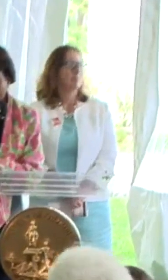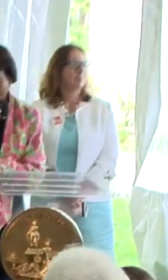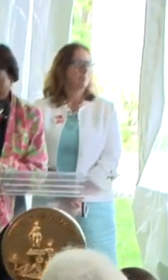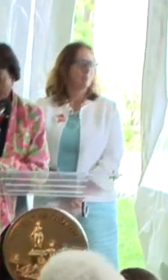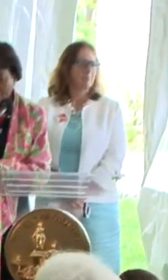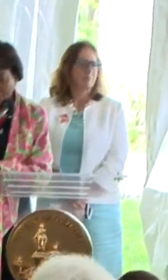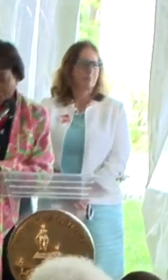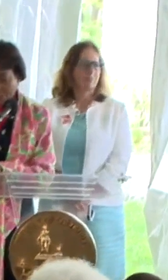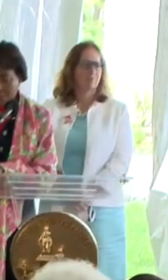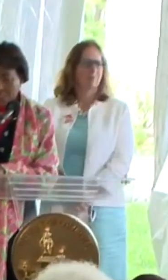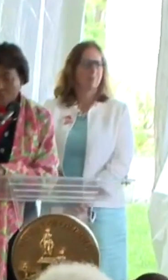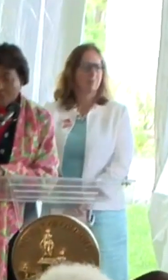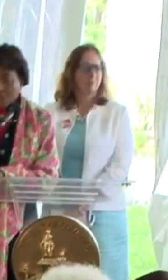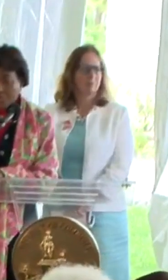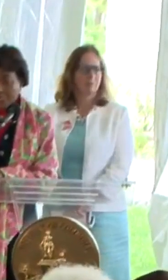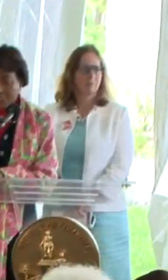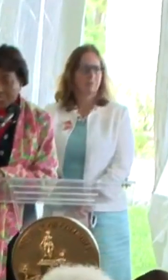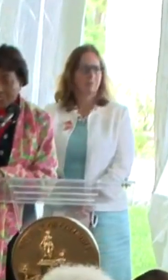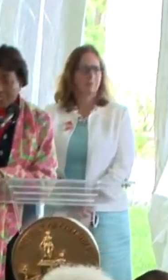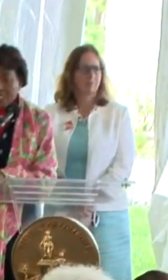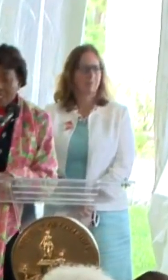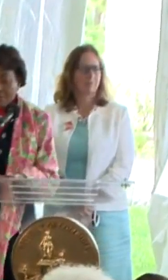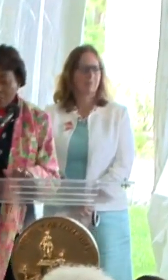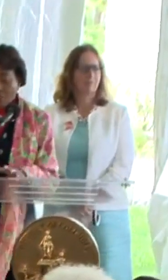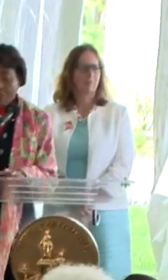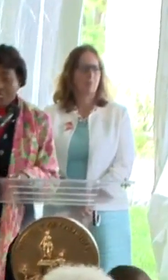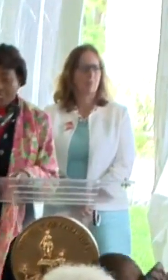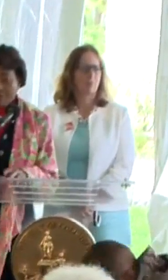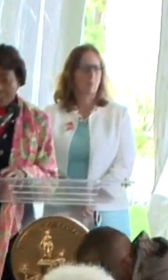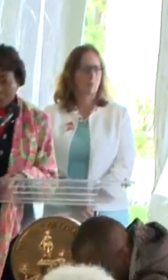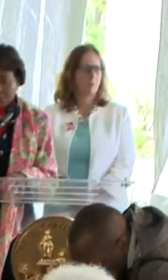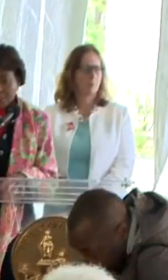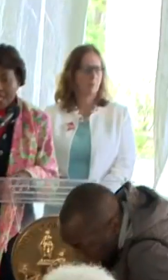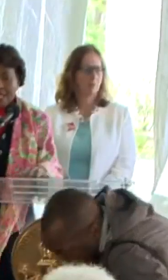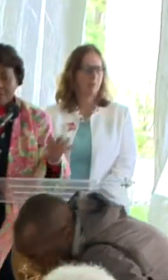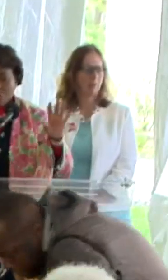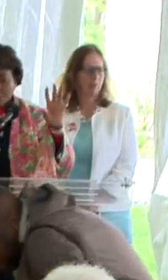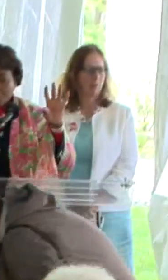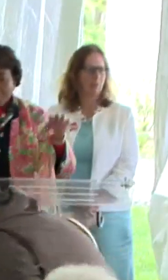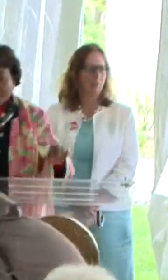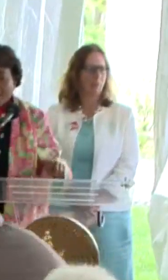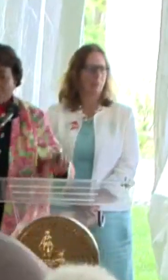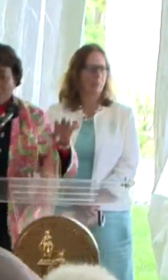AND SO THE NATIONAL GUARD IS ONE OF THOSE THINGS.